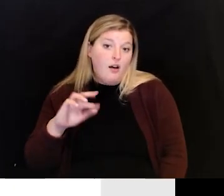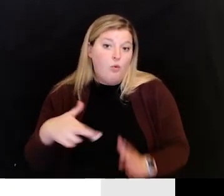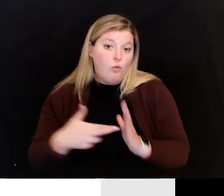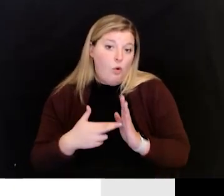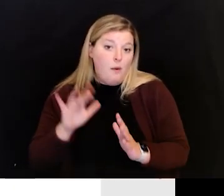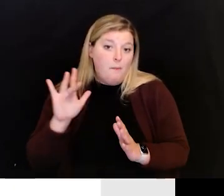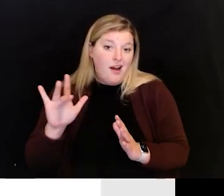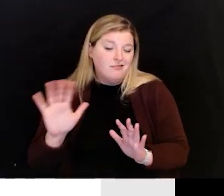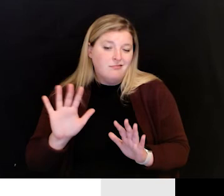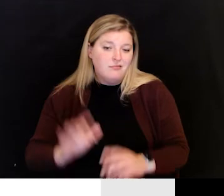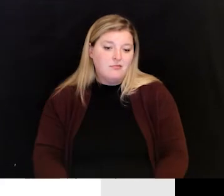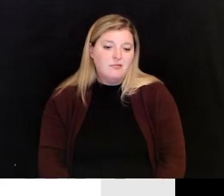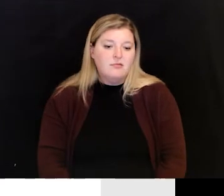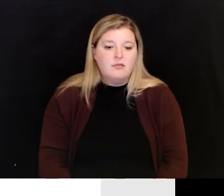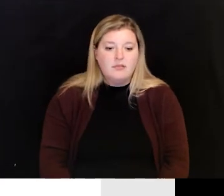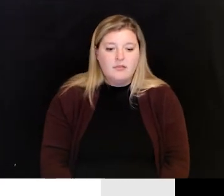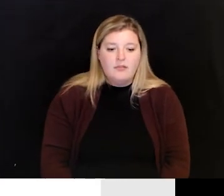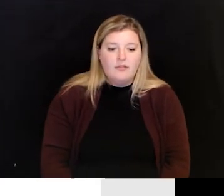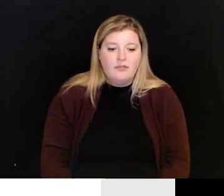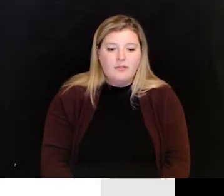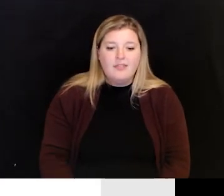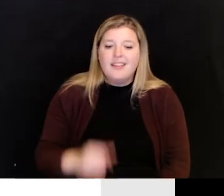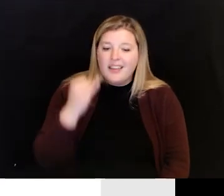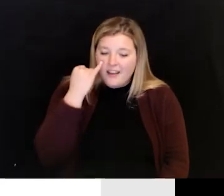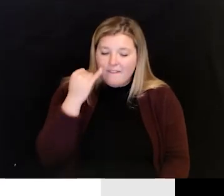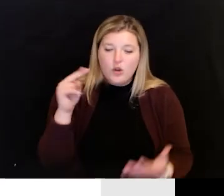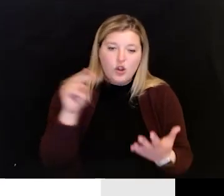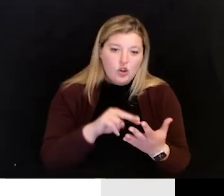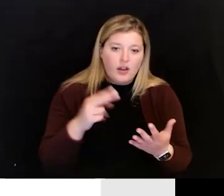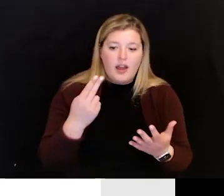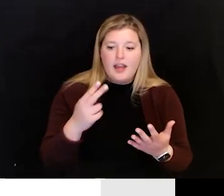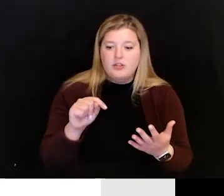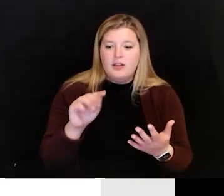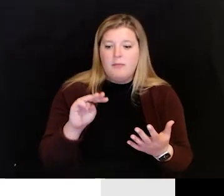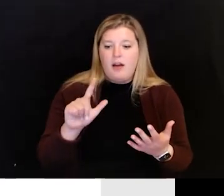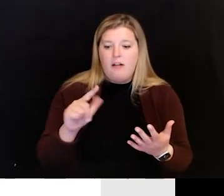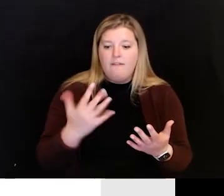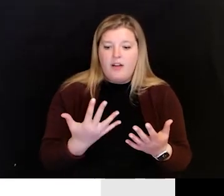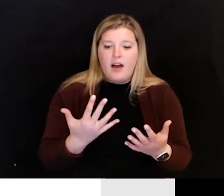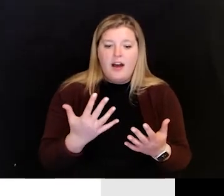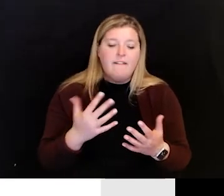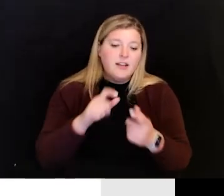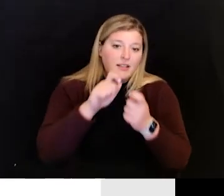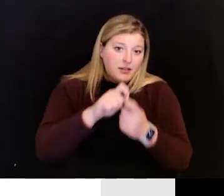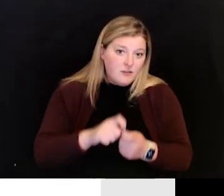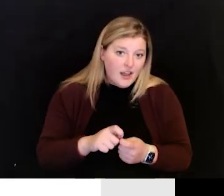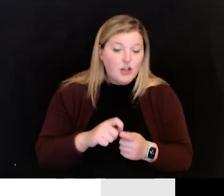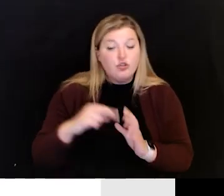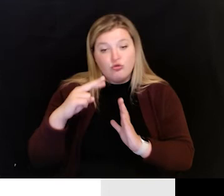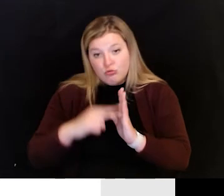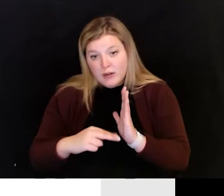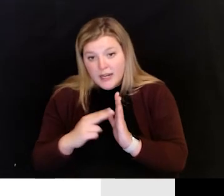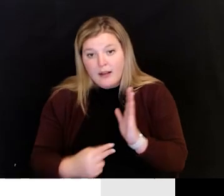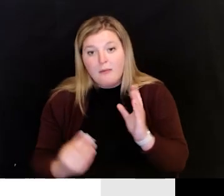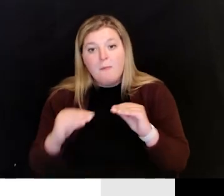By digging into the HTML5 specifications, reading about it, you find a lot of "new,"